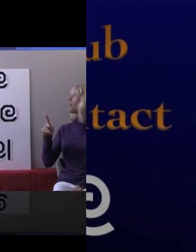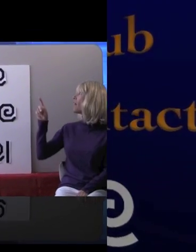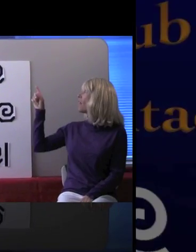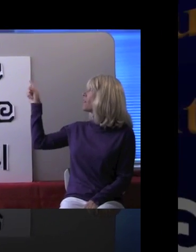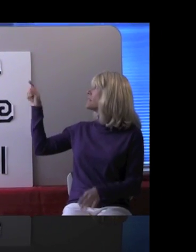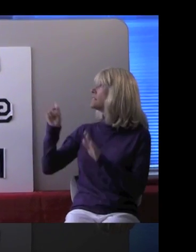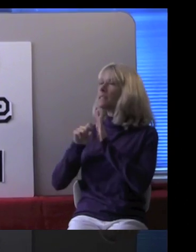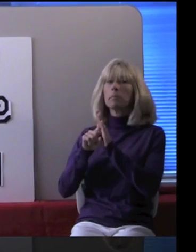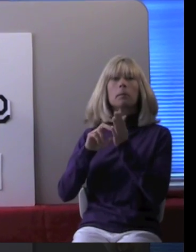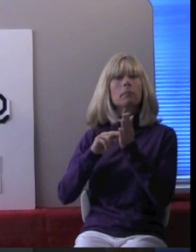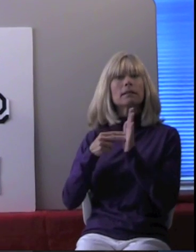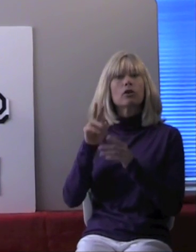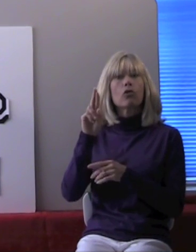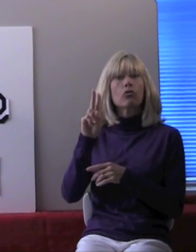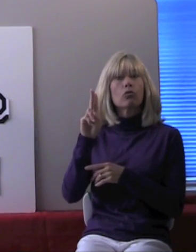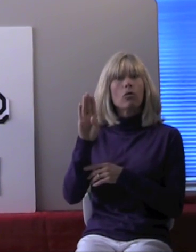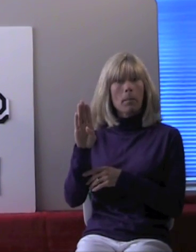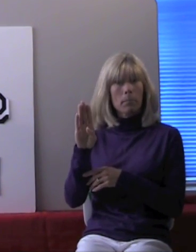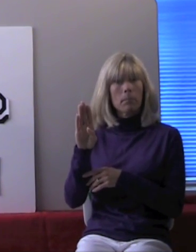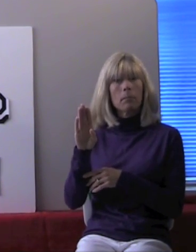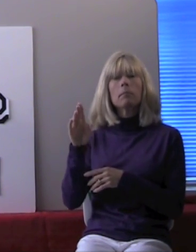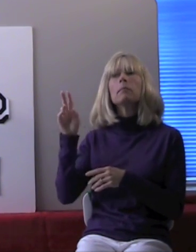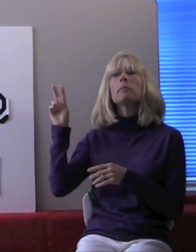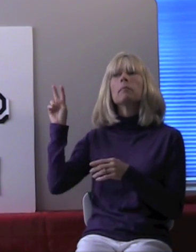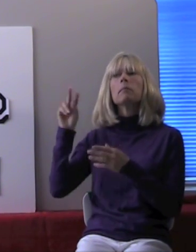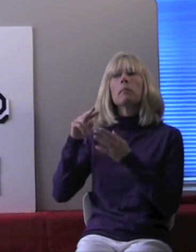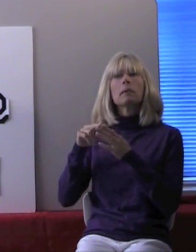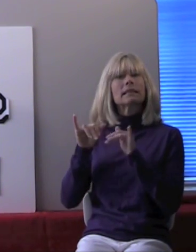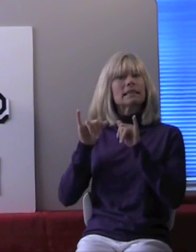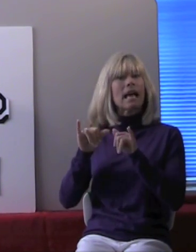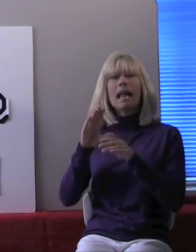This symbol is the Rub Contact.